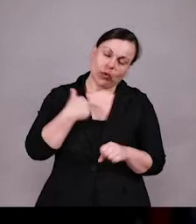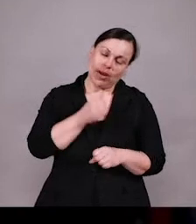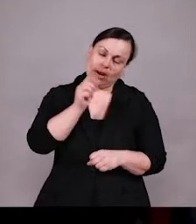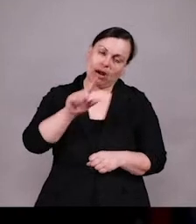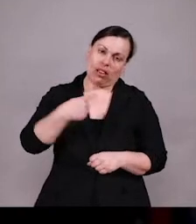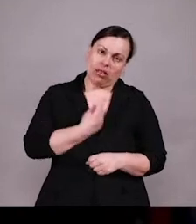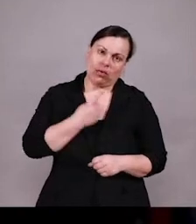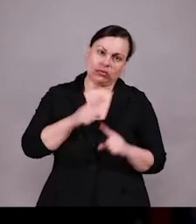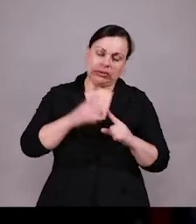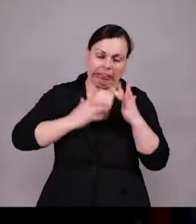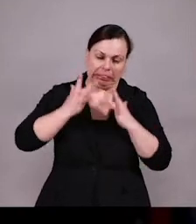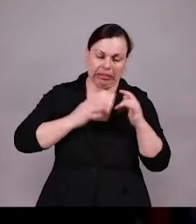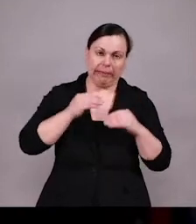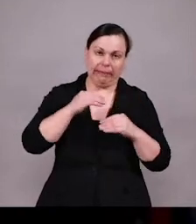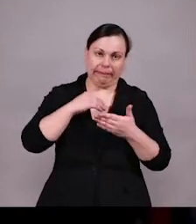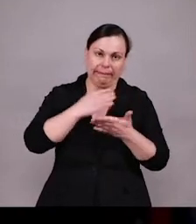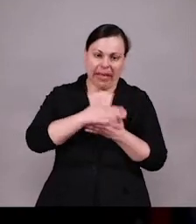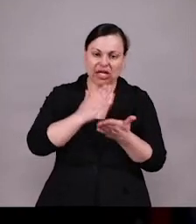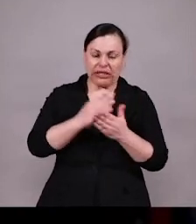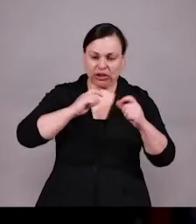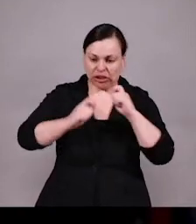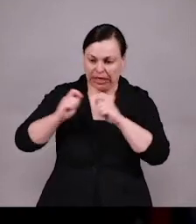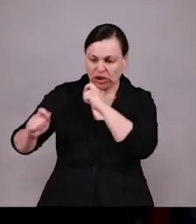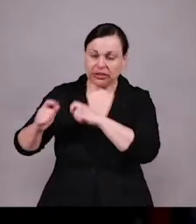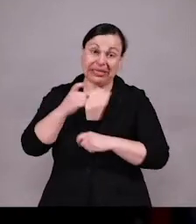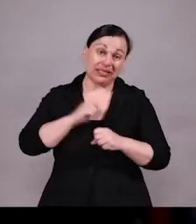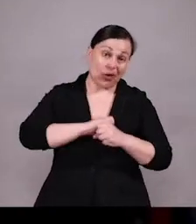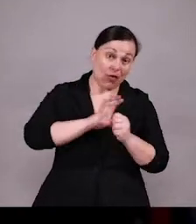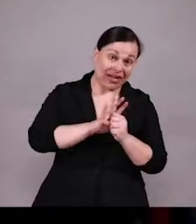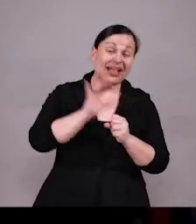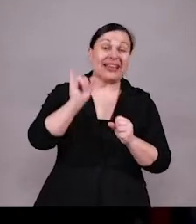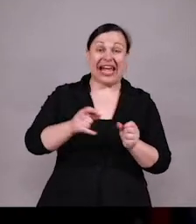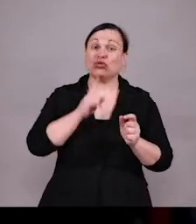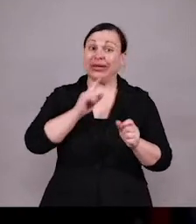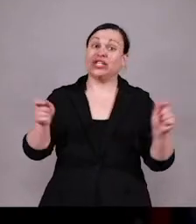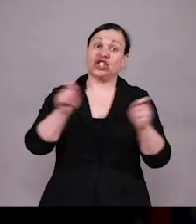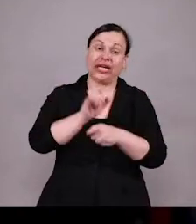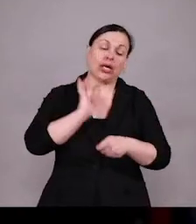due to COVID, which changed the trajectory of both our short- and long-term budgeting.